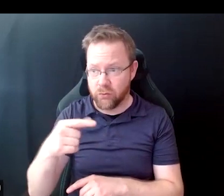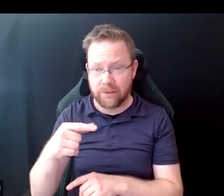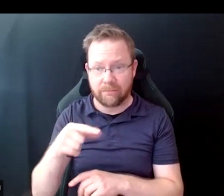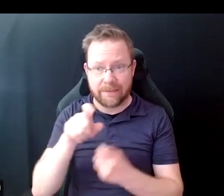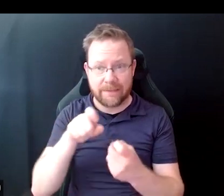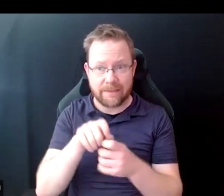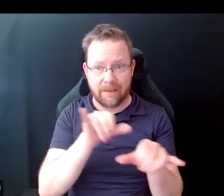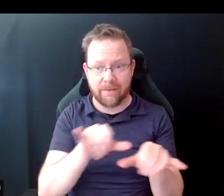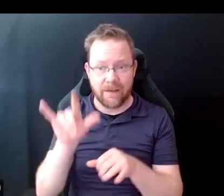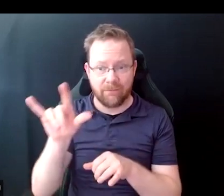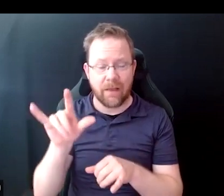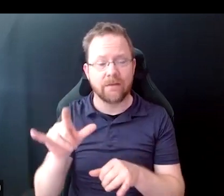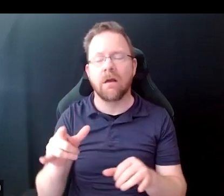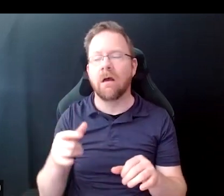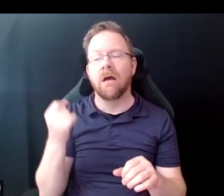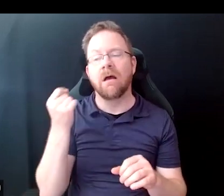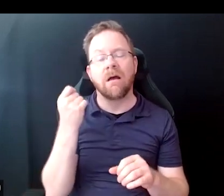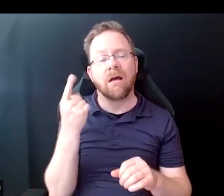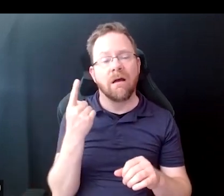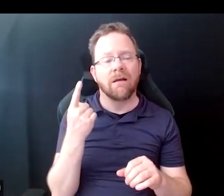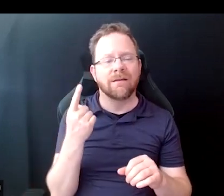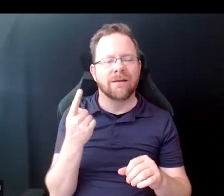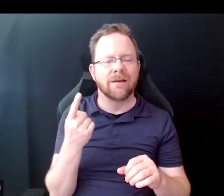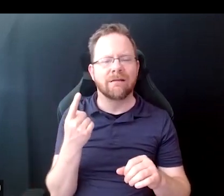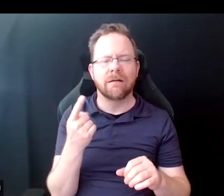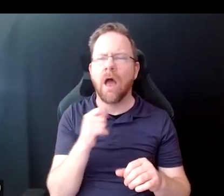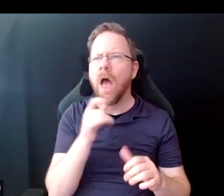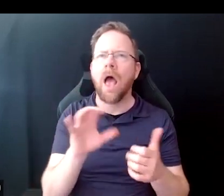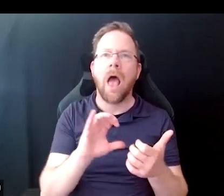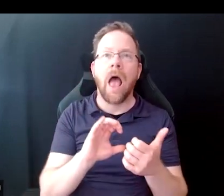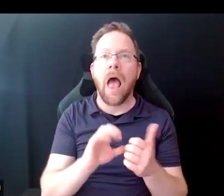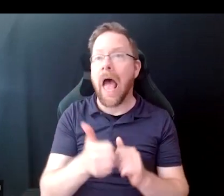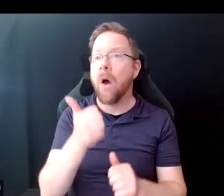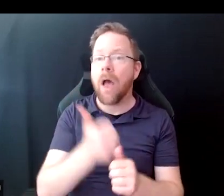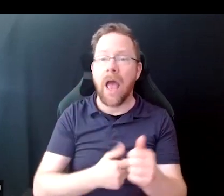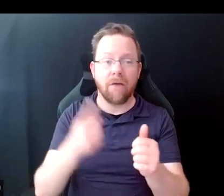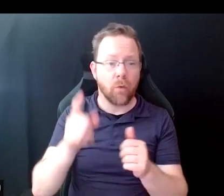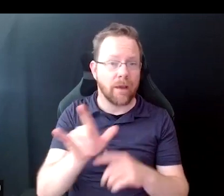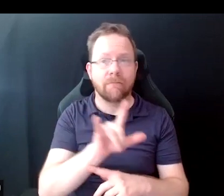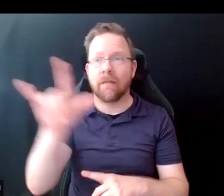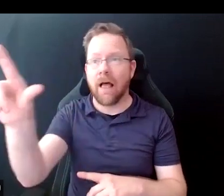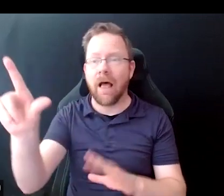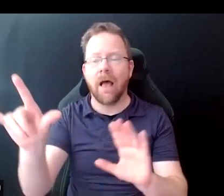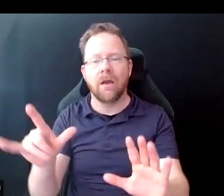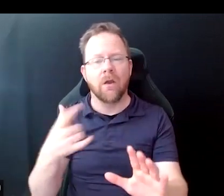It's necessary to say here that the question is not how do we fly everybody. What we want to do is widen the aperture.